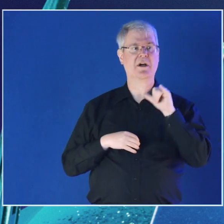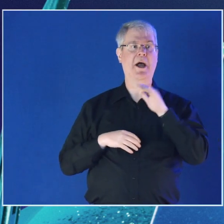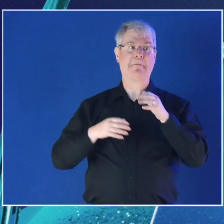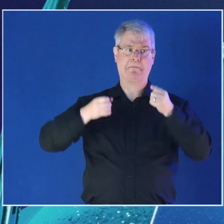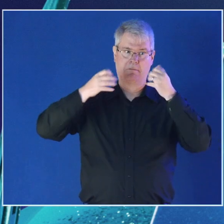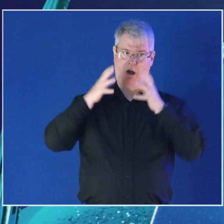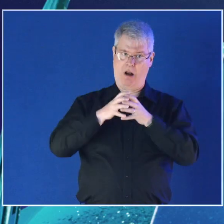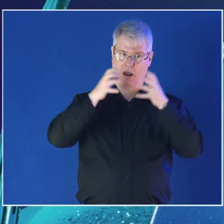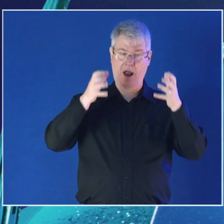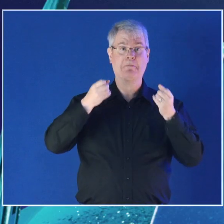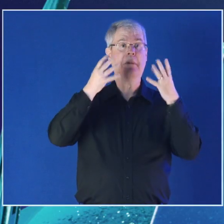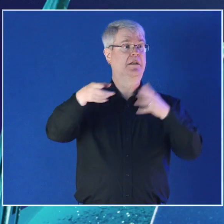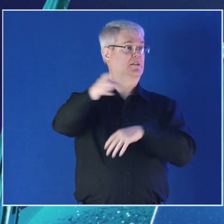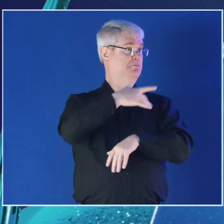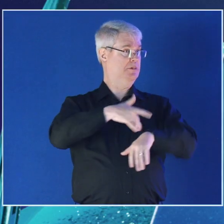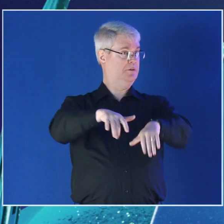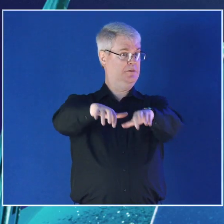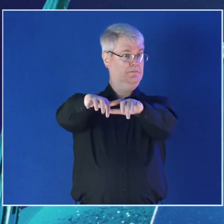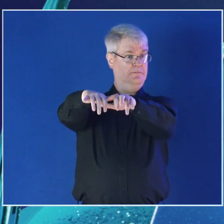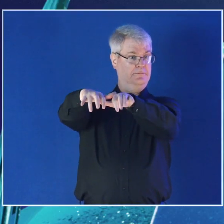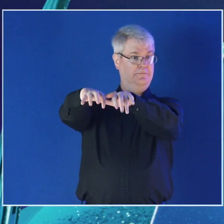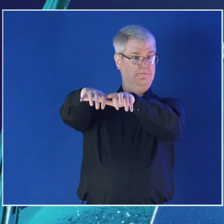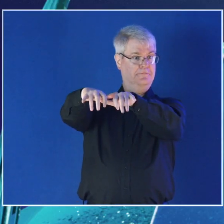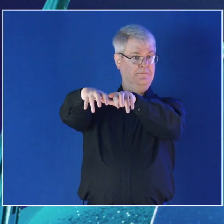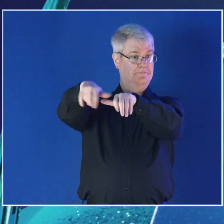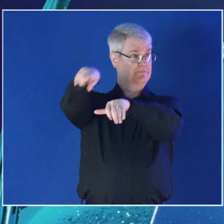By a show of hands, how many of you enjoy typing?